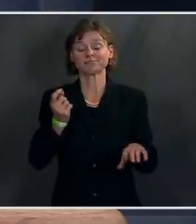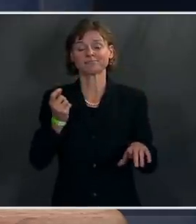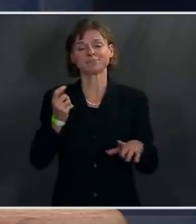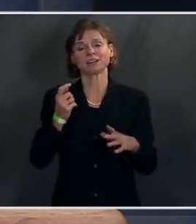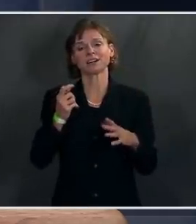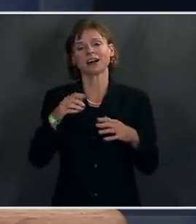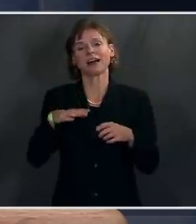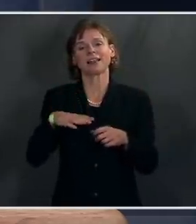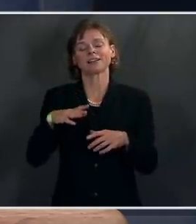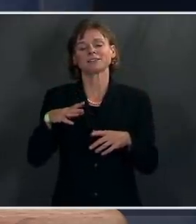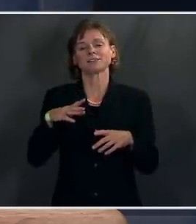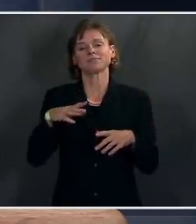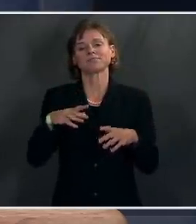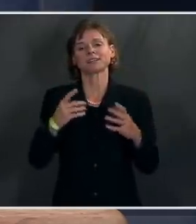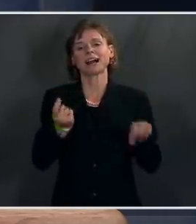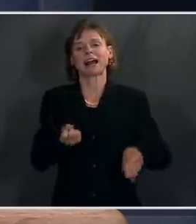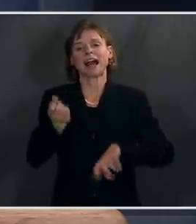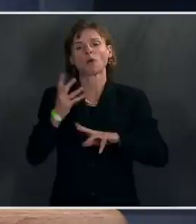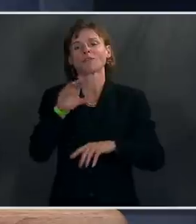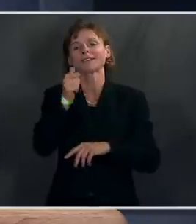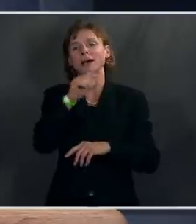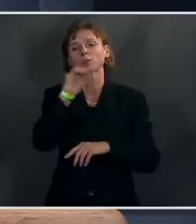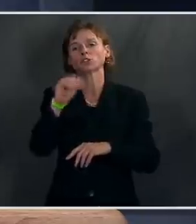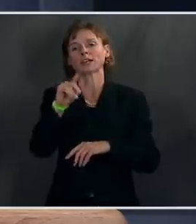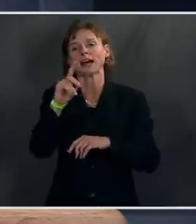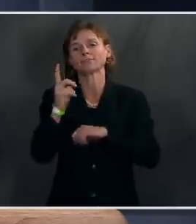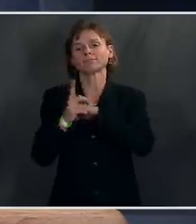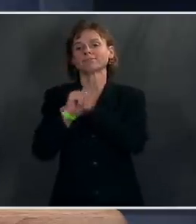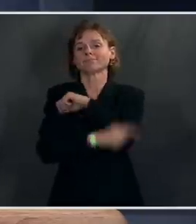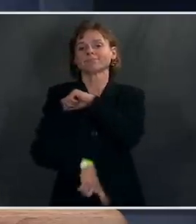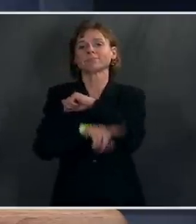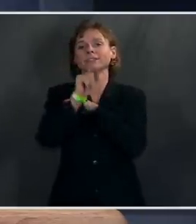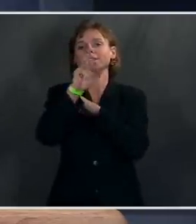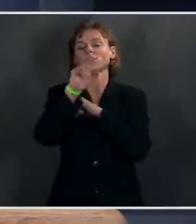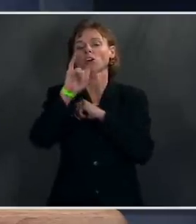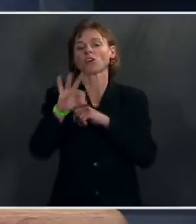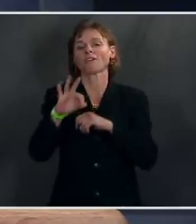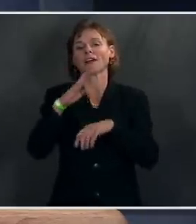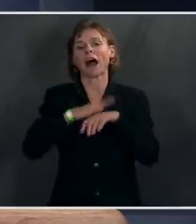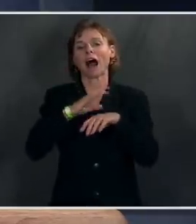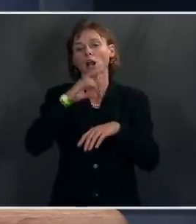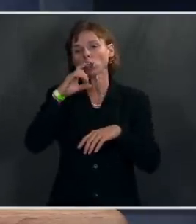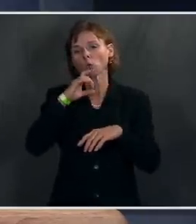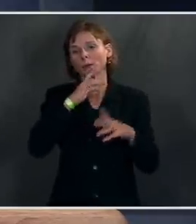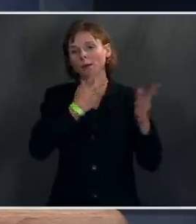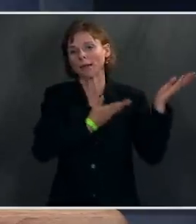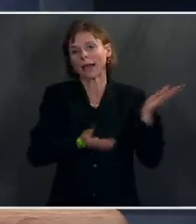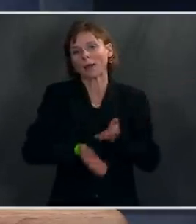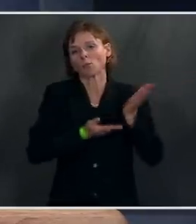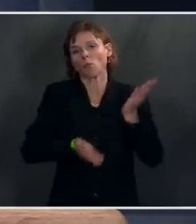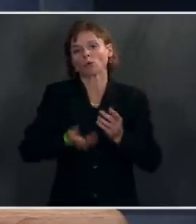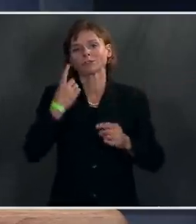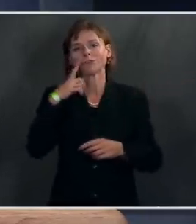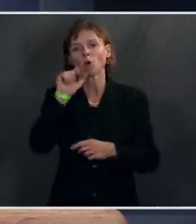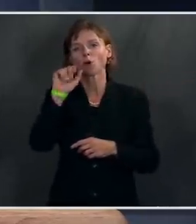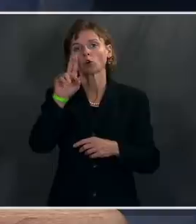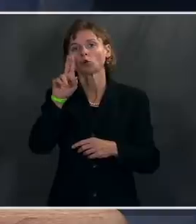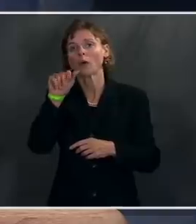under Section two, 32 of the Trade Expansion Act on aluminum imports for the UAE. His campaign promise included a commitment